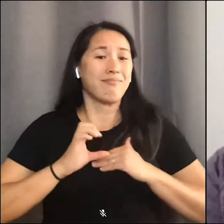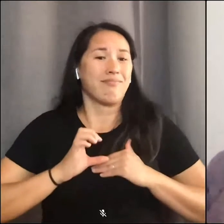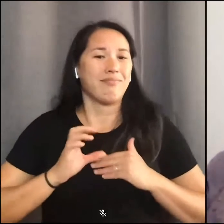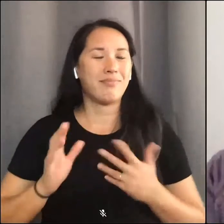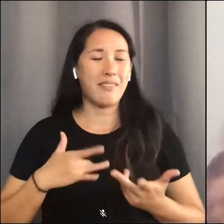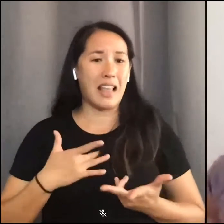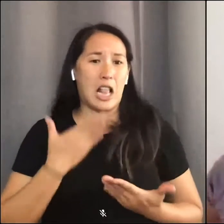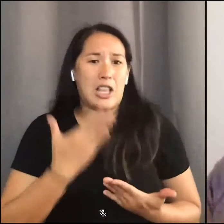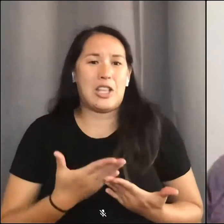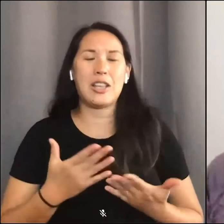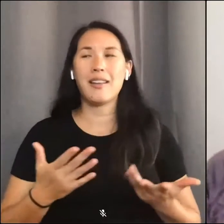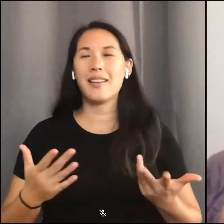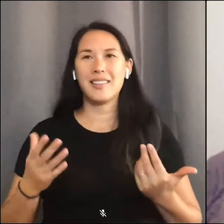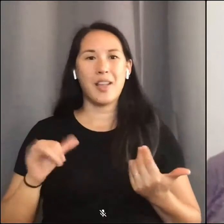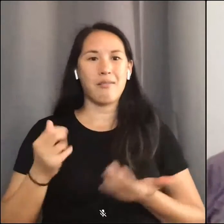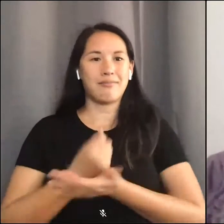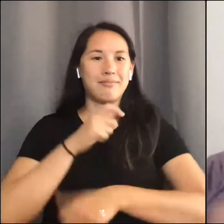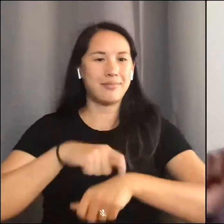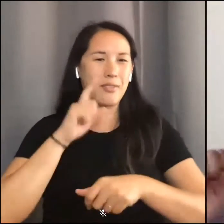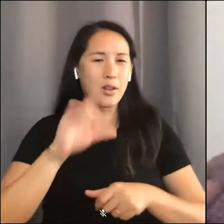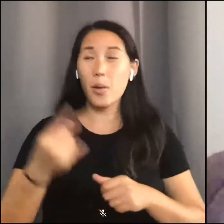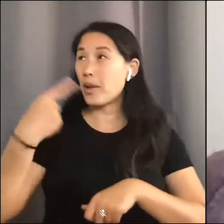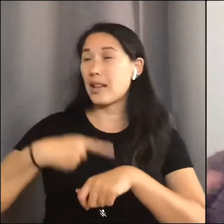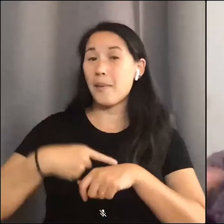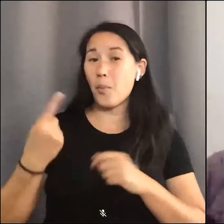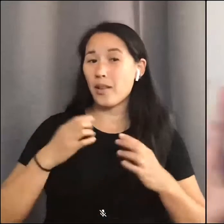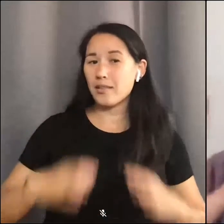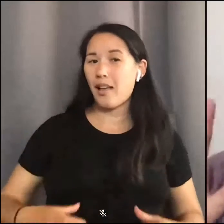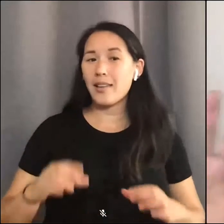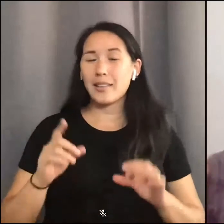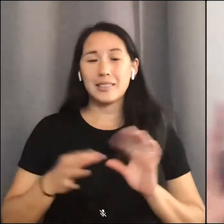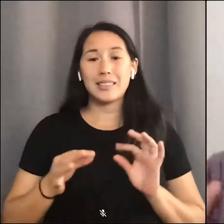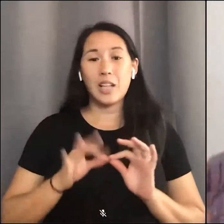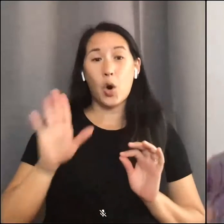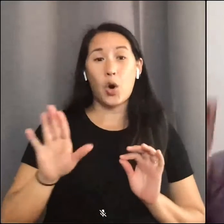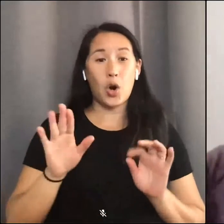take the time to do that i had a client once she put like her closets uh her closet doors she used